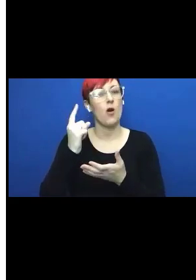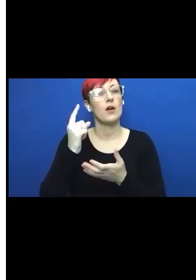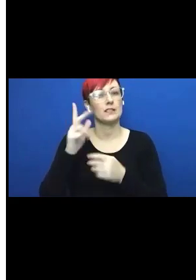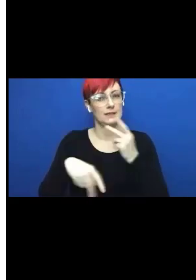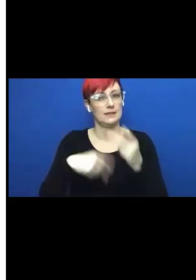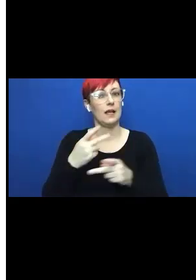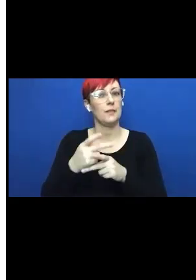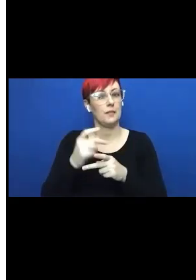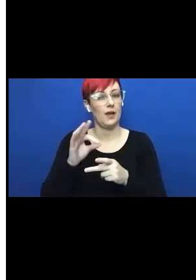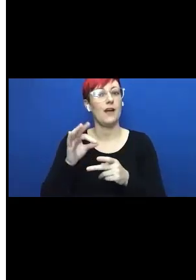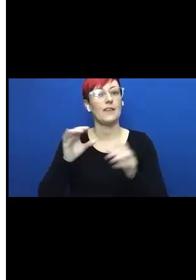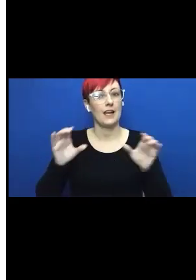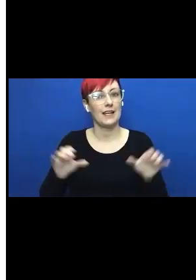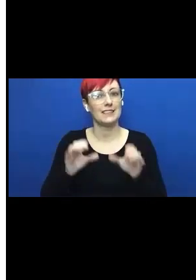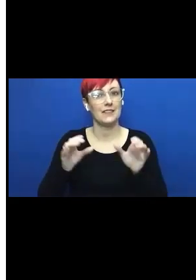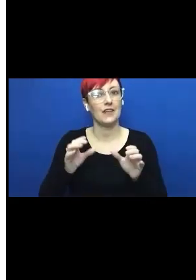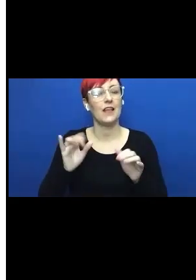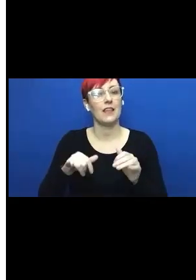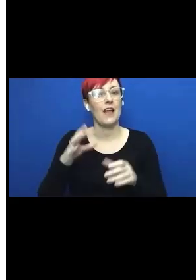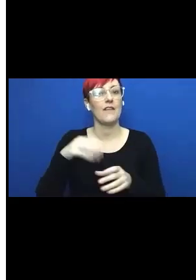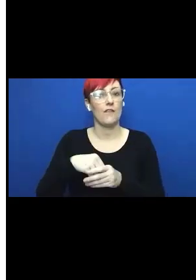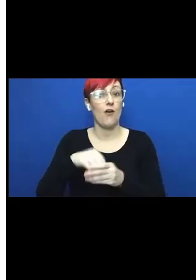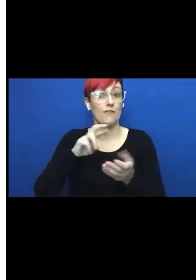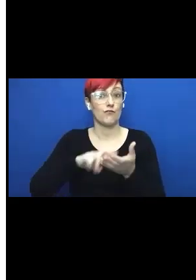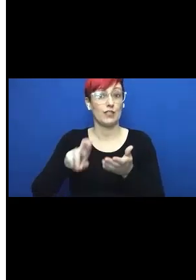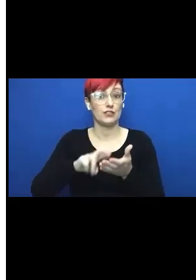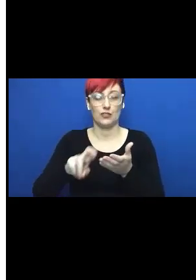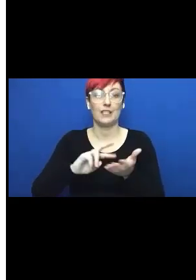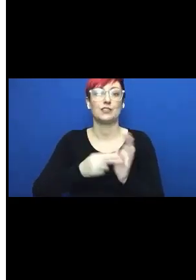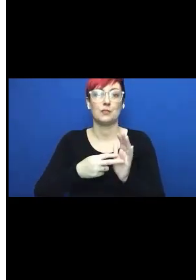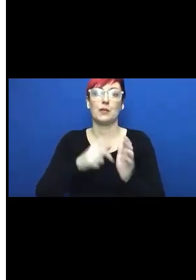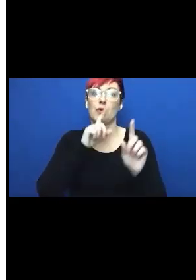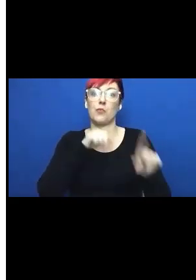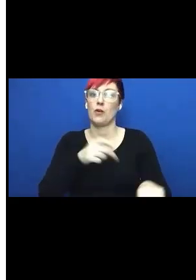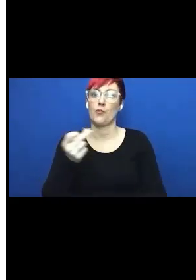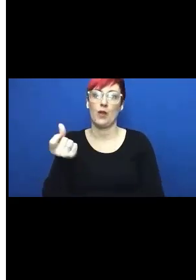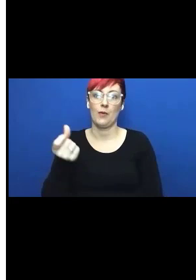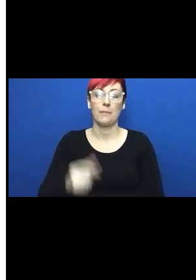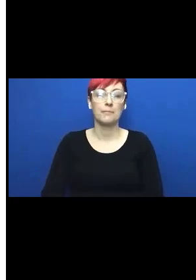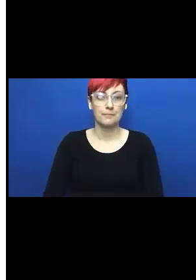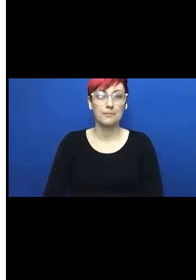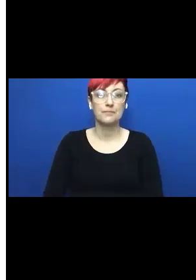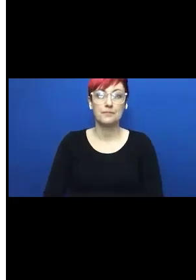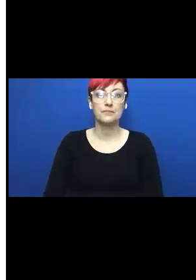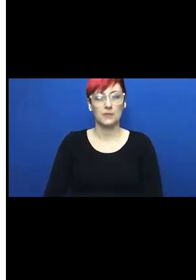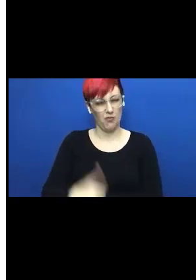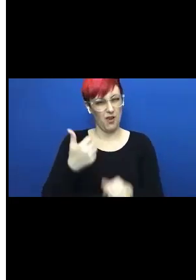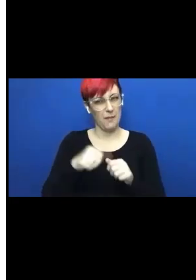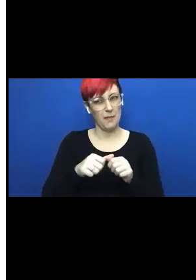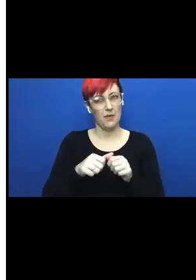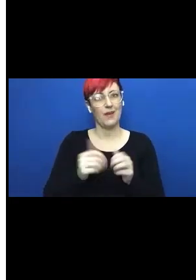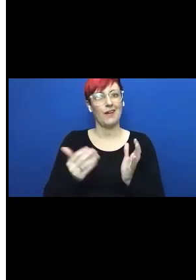of an activity that involves research, and it should be reported. And so we want to make sure that again, if in question,